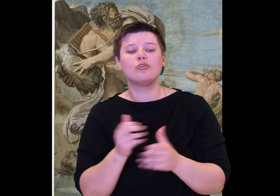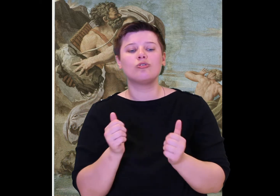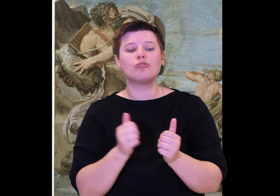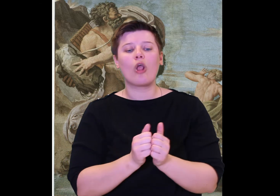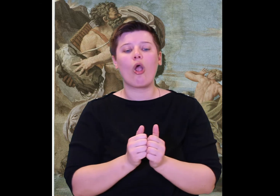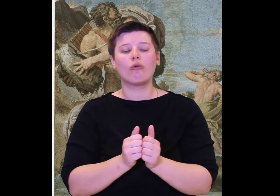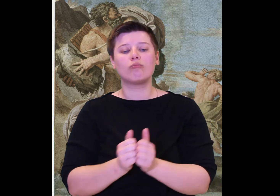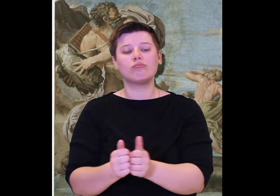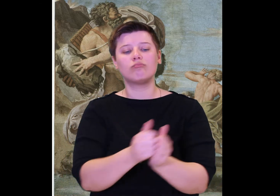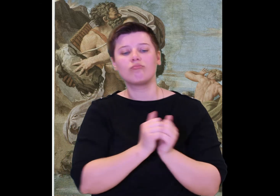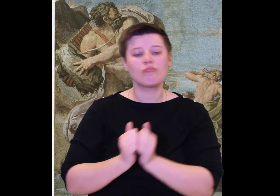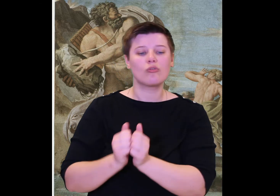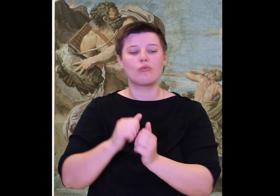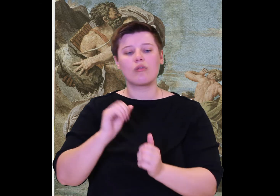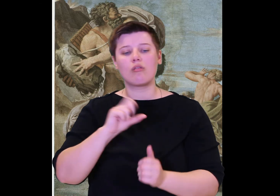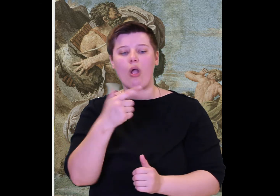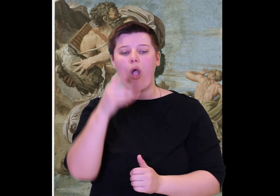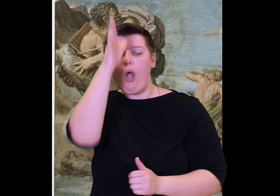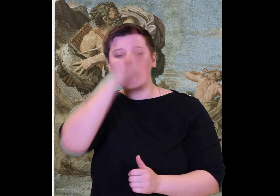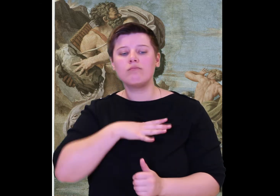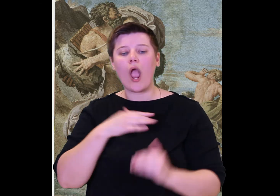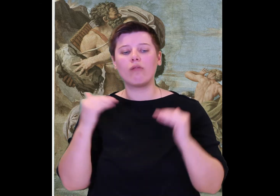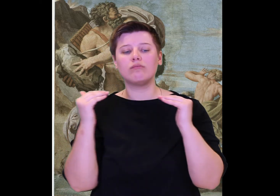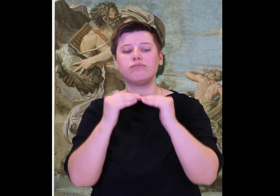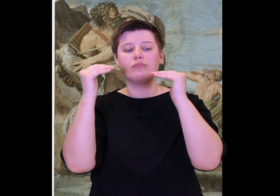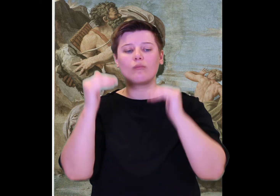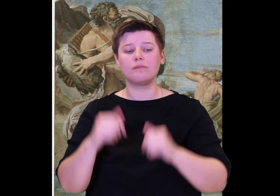the last, and swung,